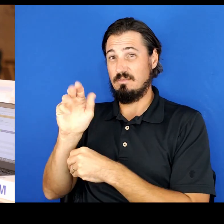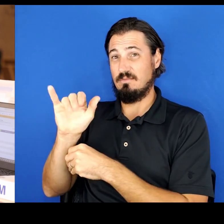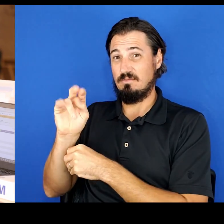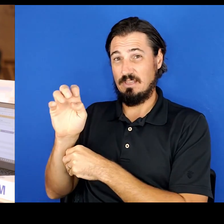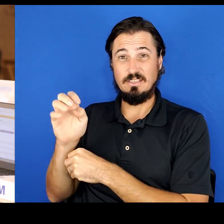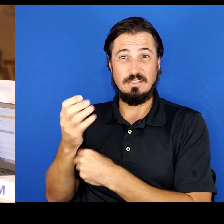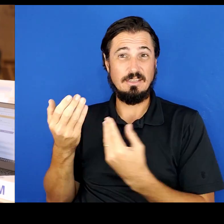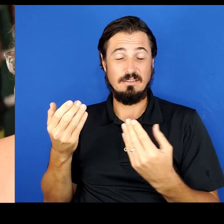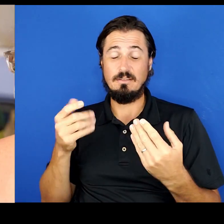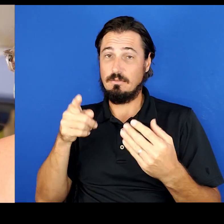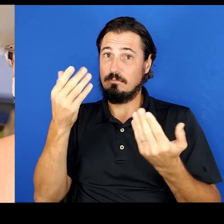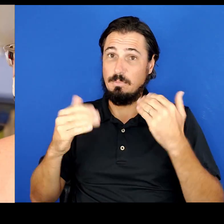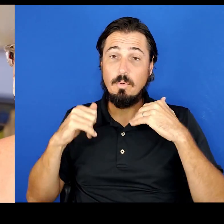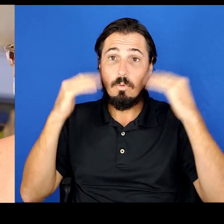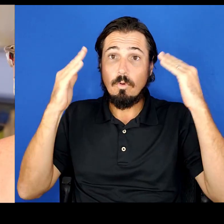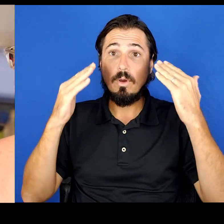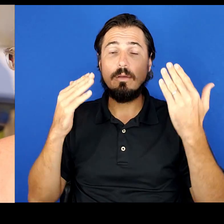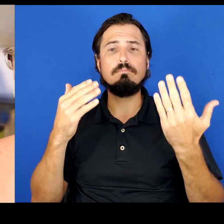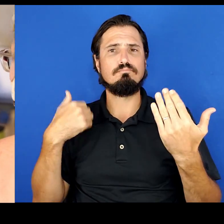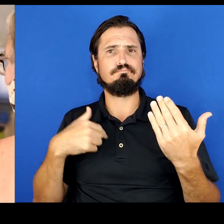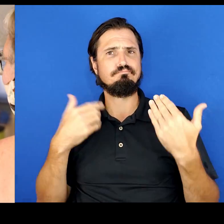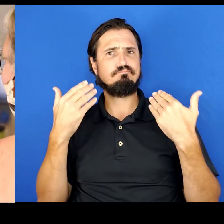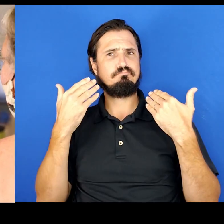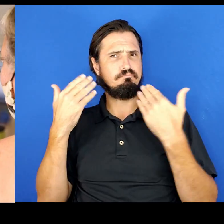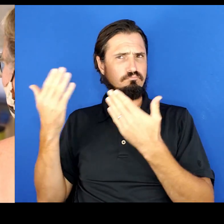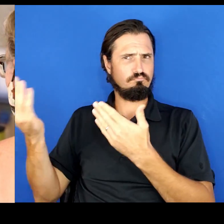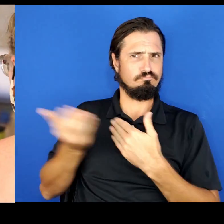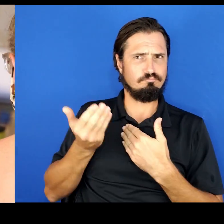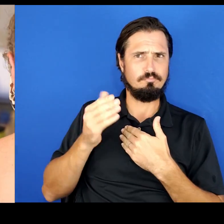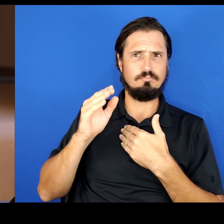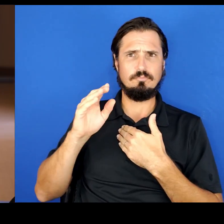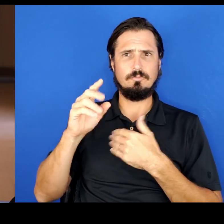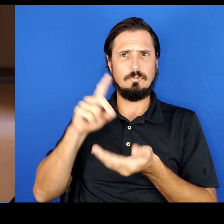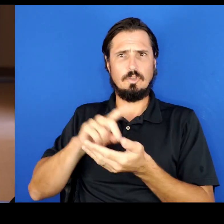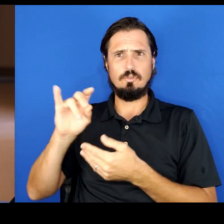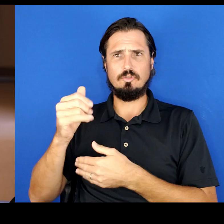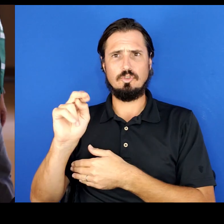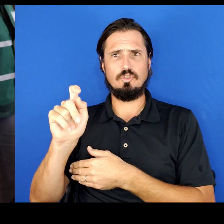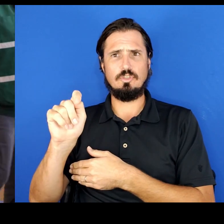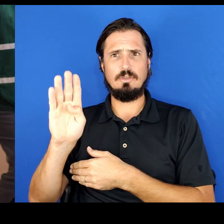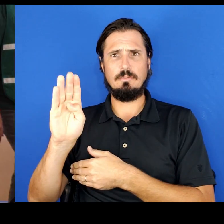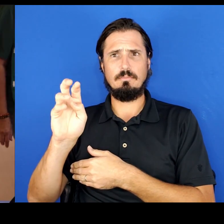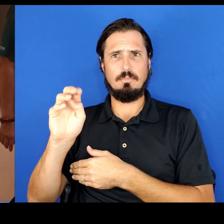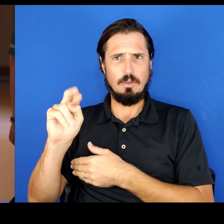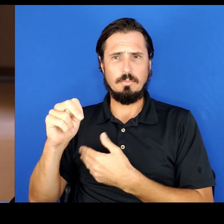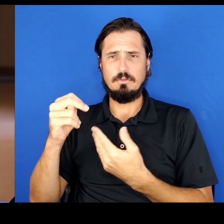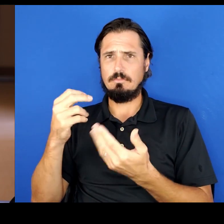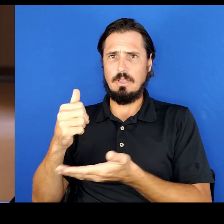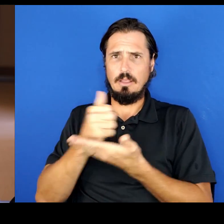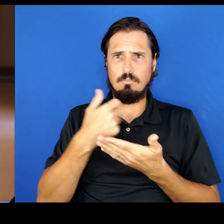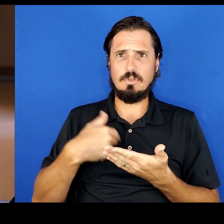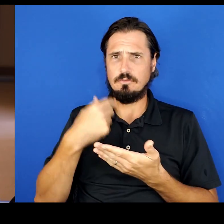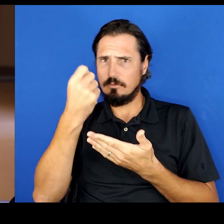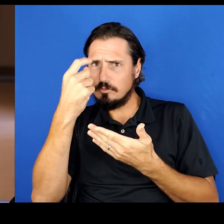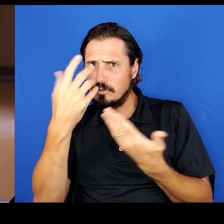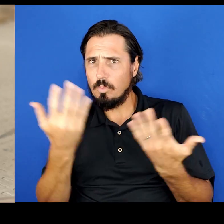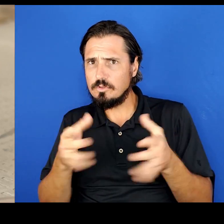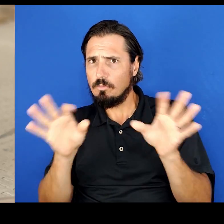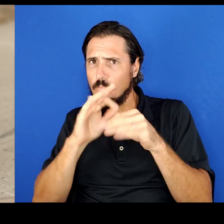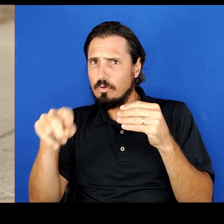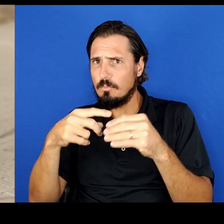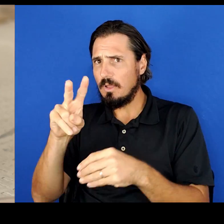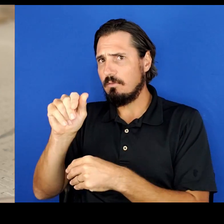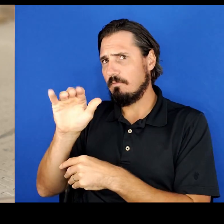Today, we welcome our Kaua‘i District Health Officer Dr. Janet Berreman to help us understand what we need to know about vaccines…